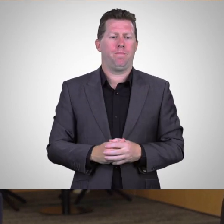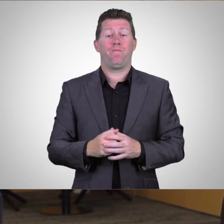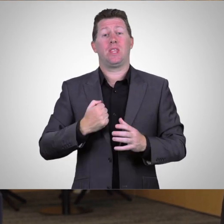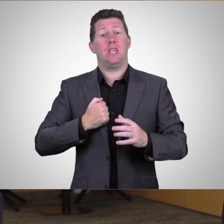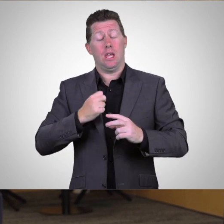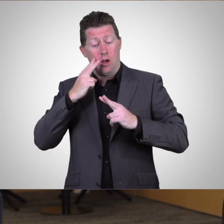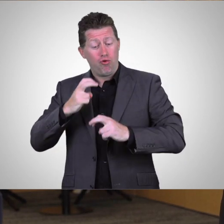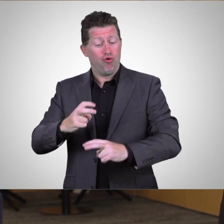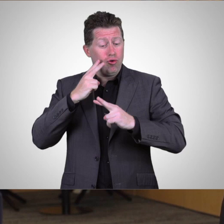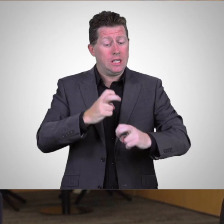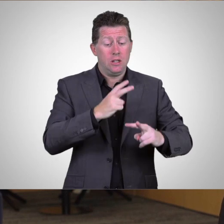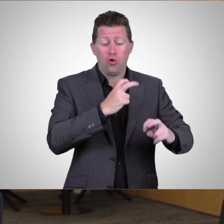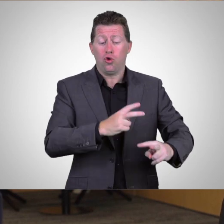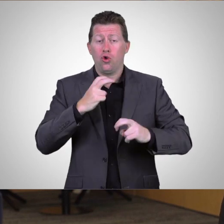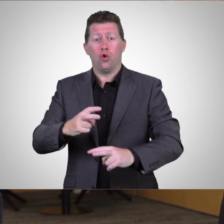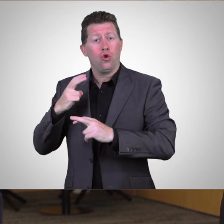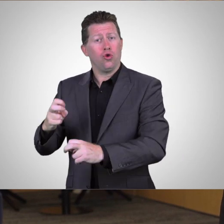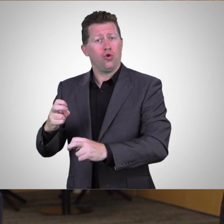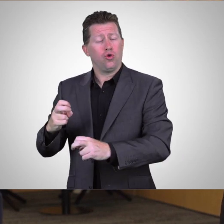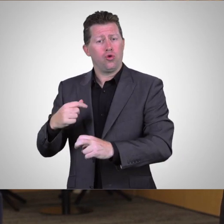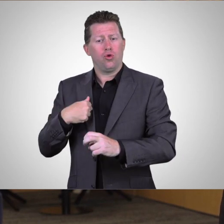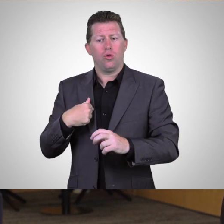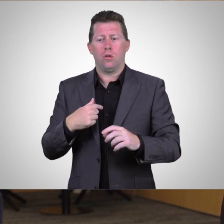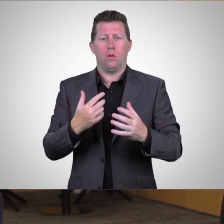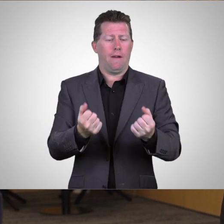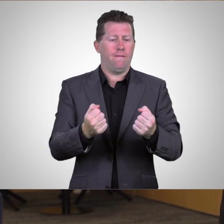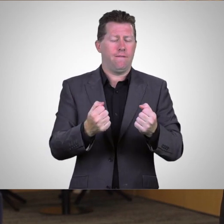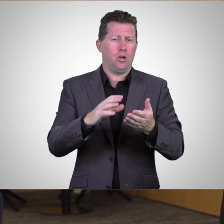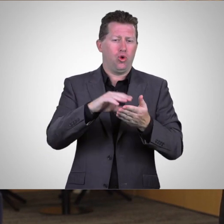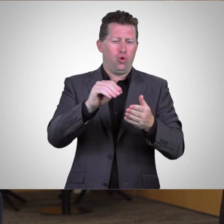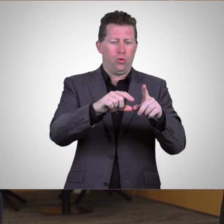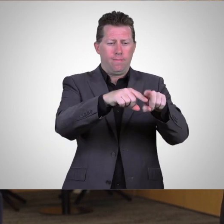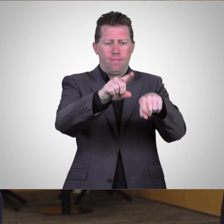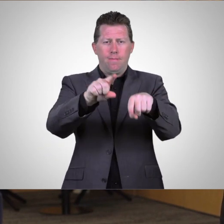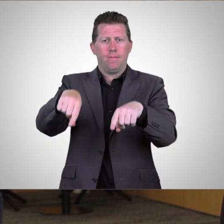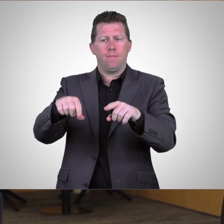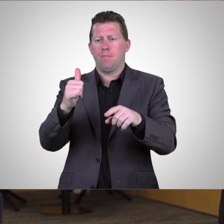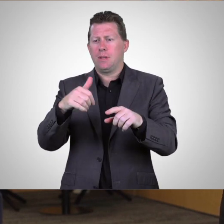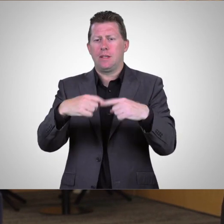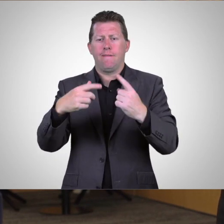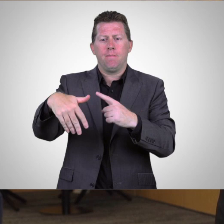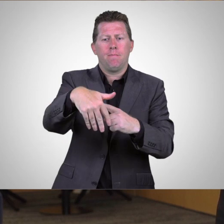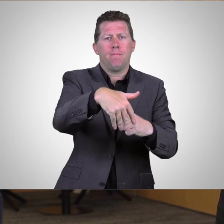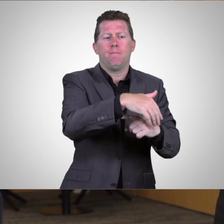in our research a lot of the time with students from diverse and equity group backgrounds they've